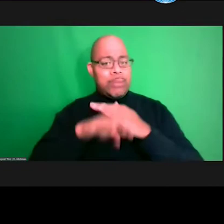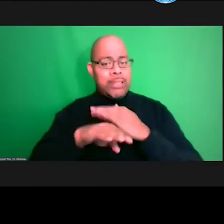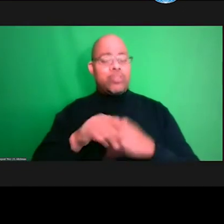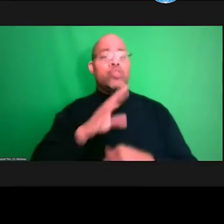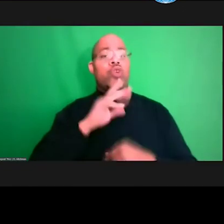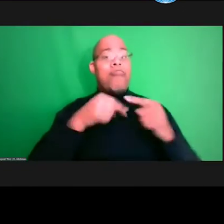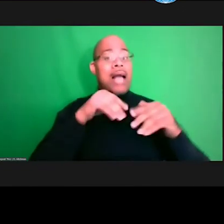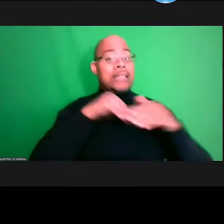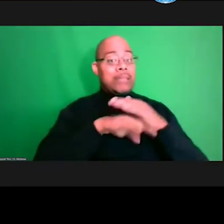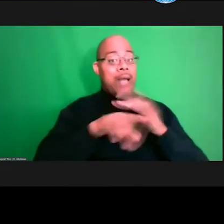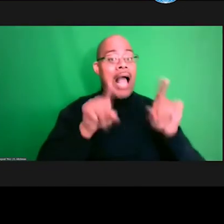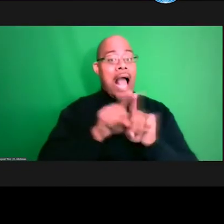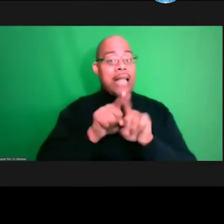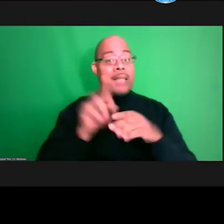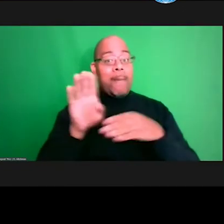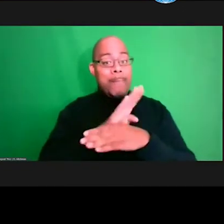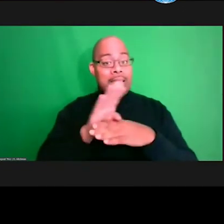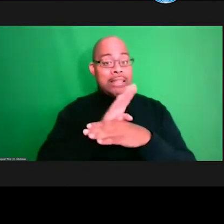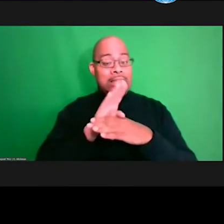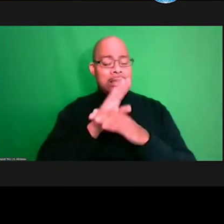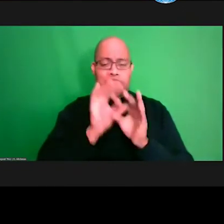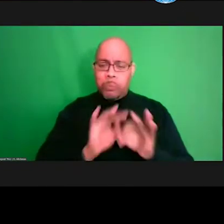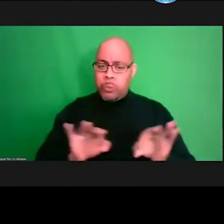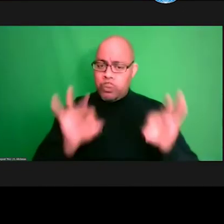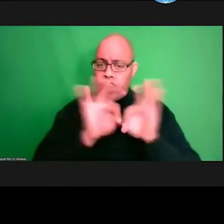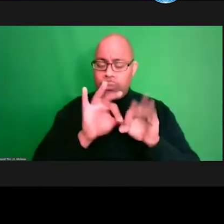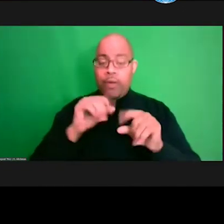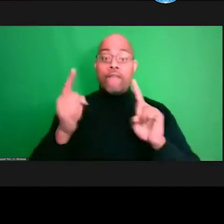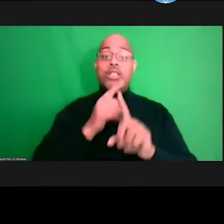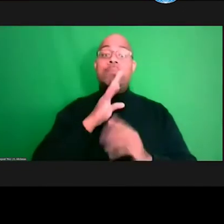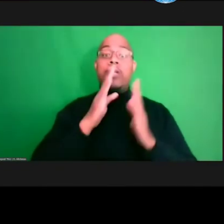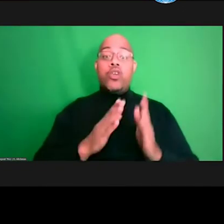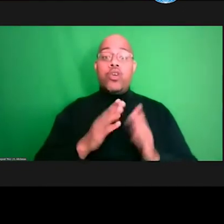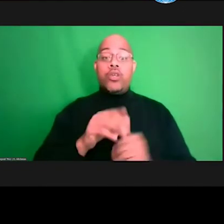a business imperative. Our first speaker will be Neil Milliken